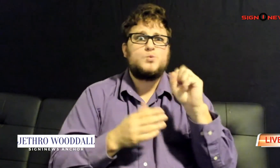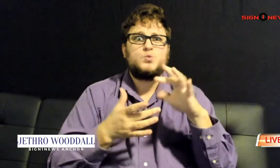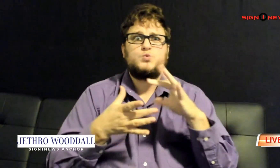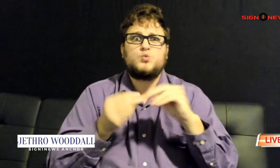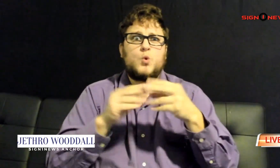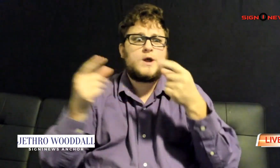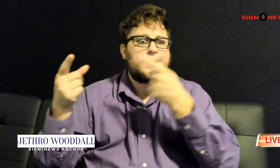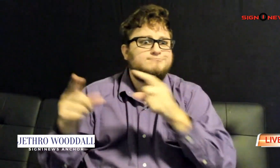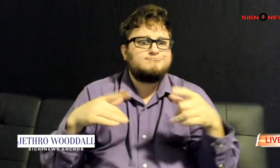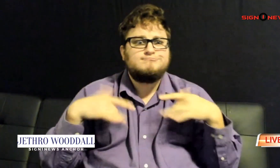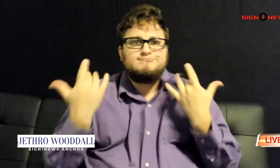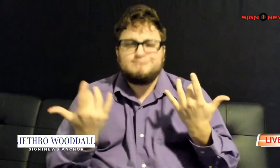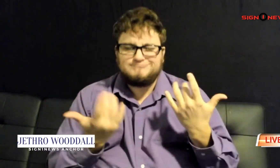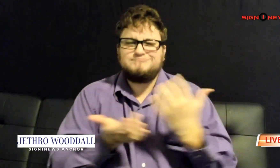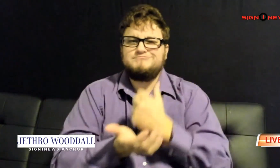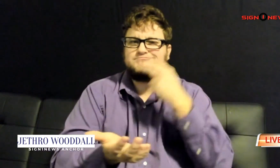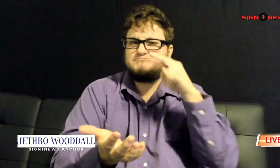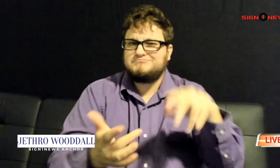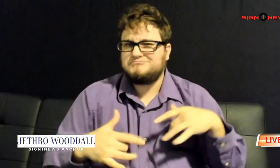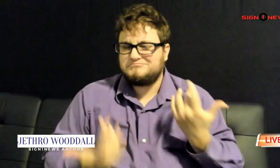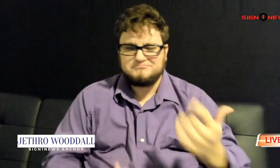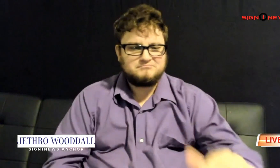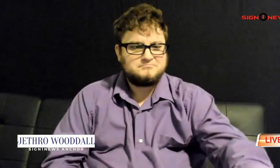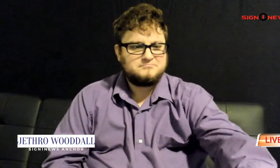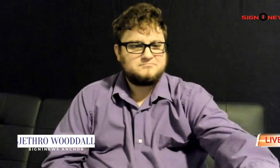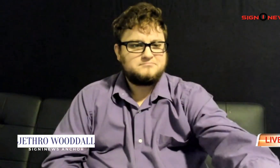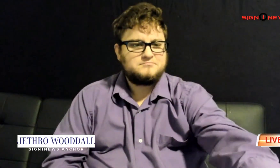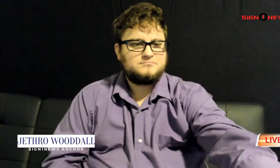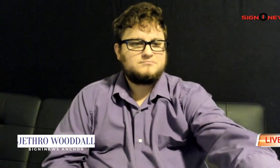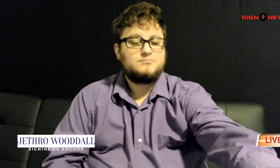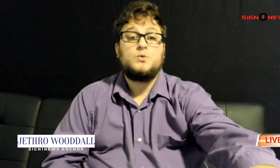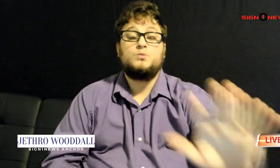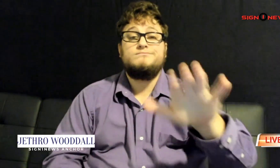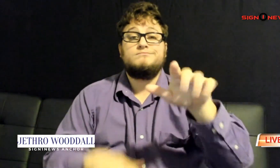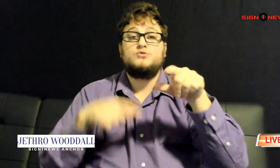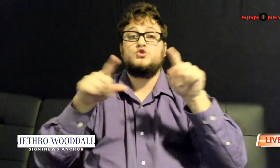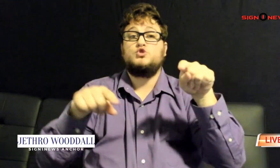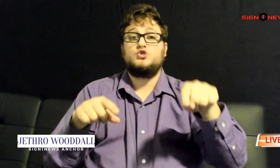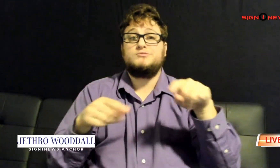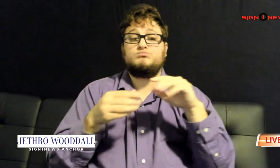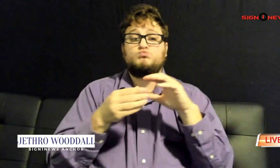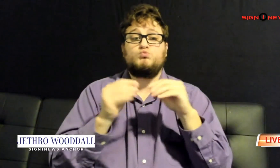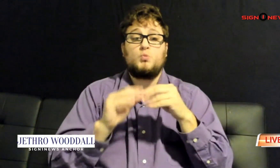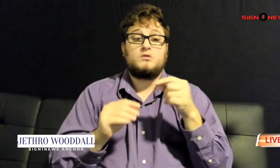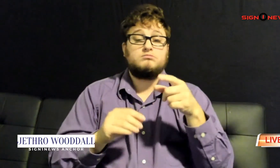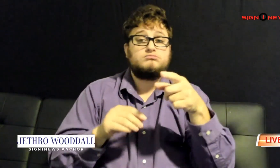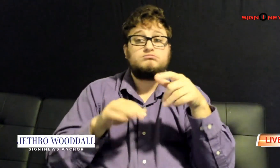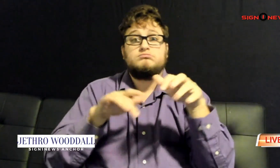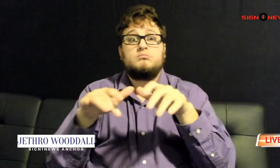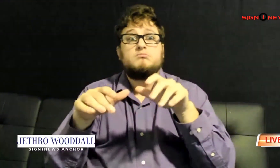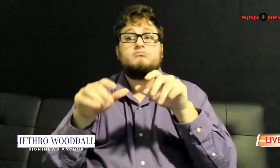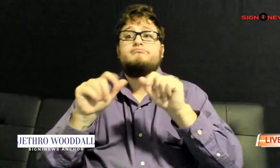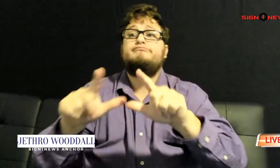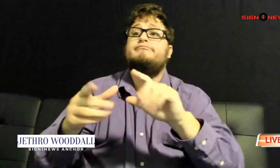stories making headlines today if you post an interesting comment during this update